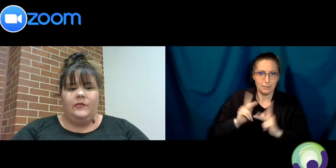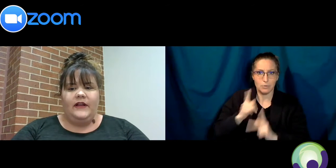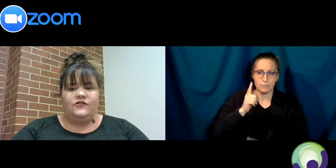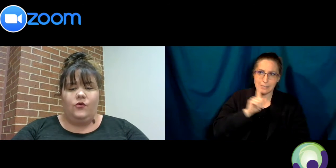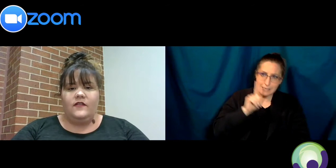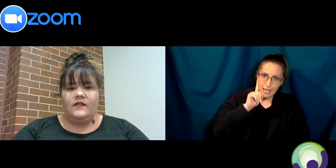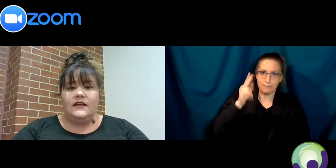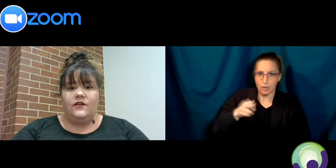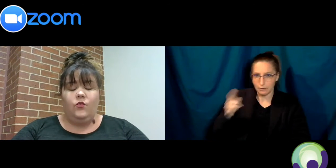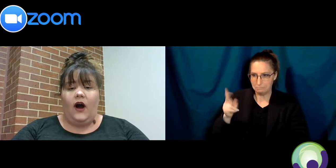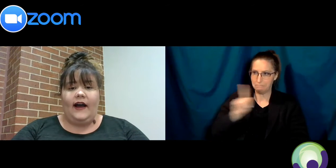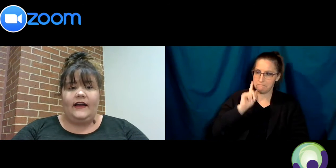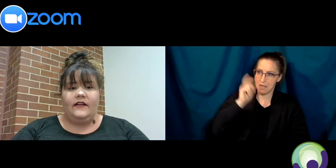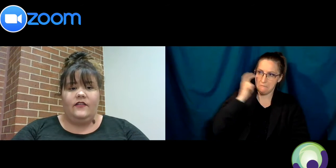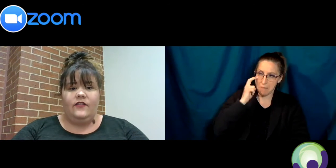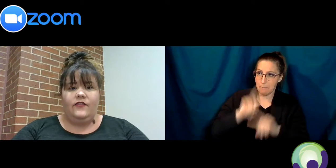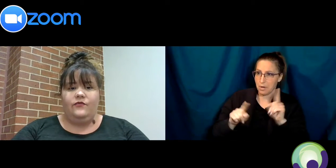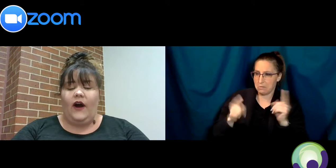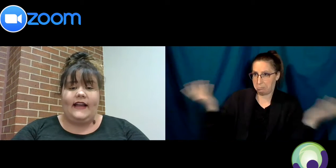but I don't see why not.